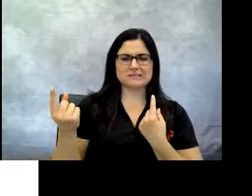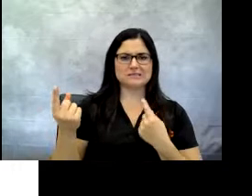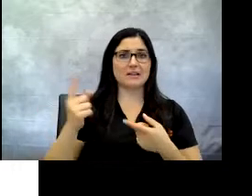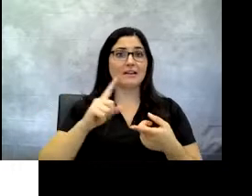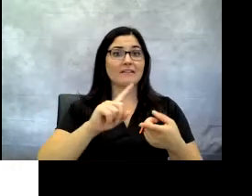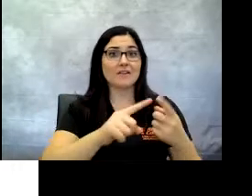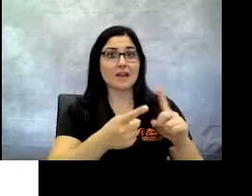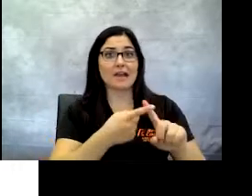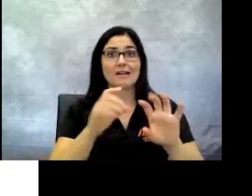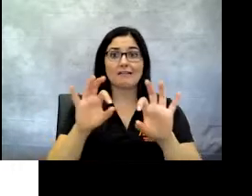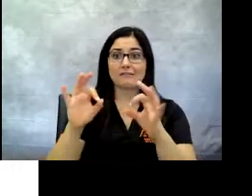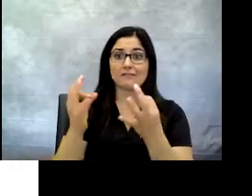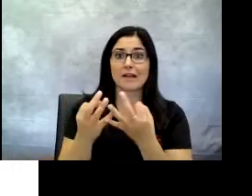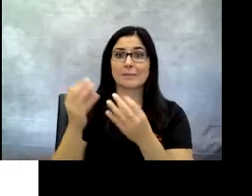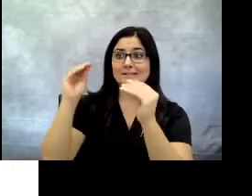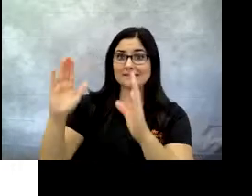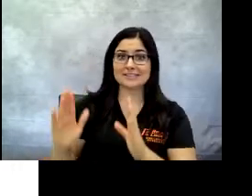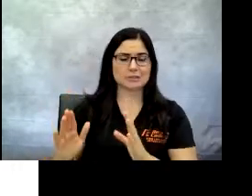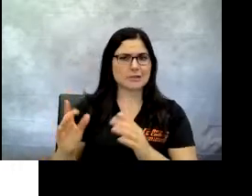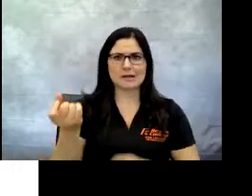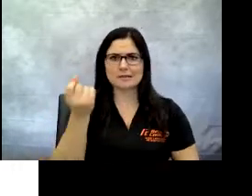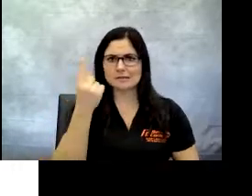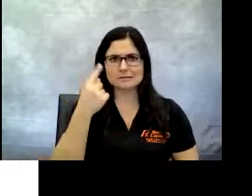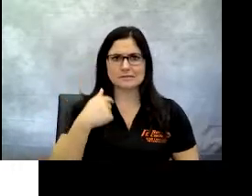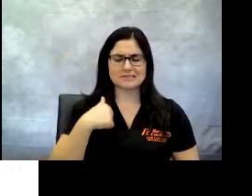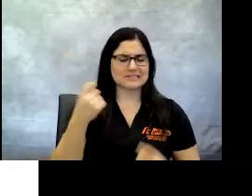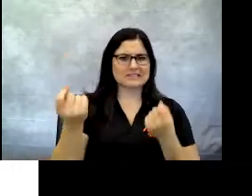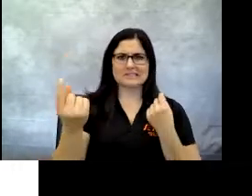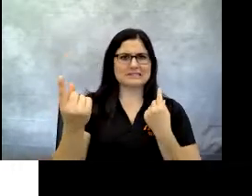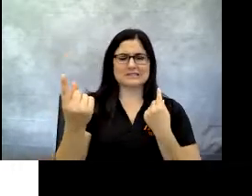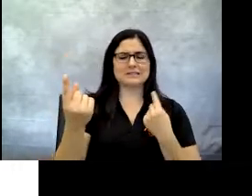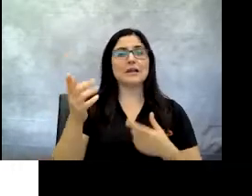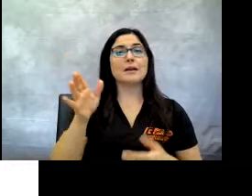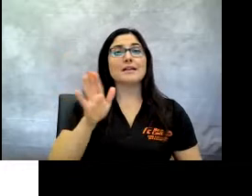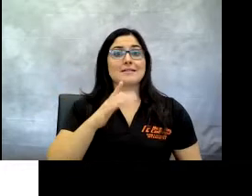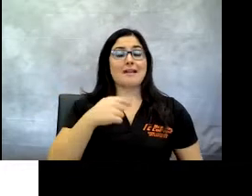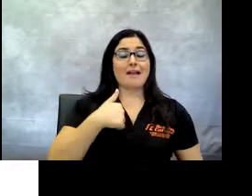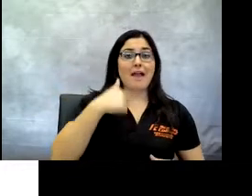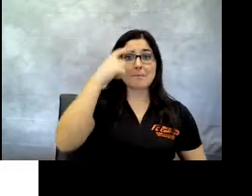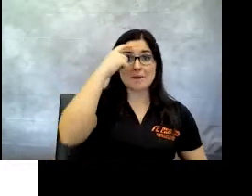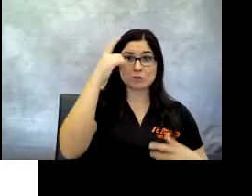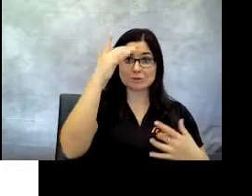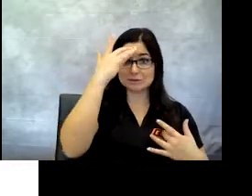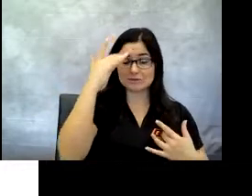or others that are in the individual's life who have a mental illness. They may experience fewer opportunities for